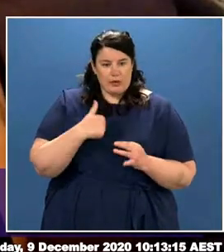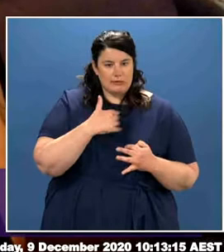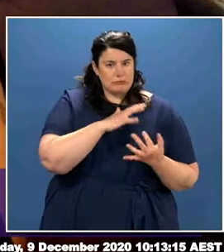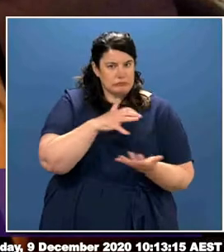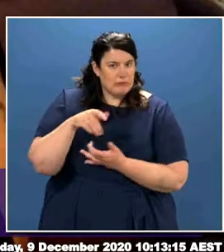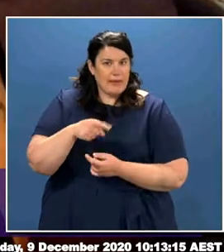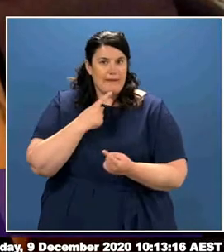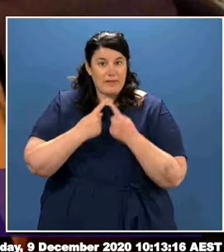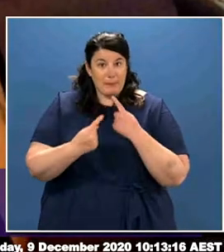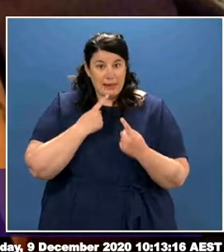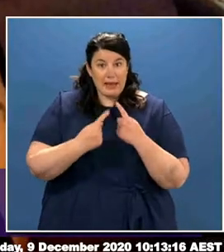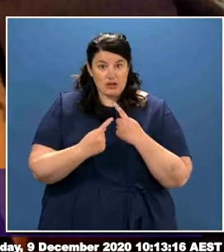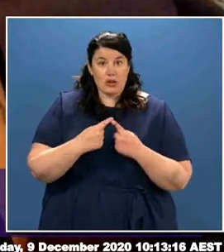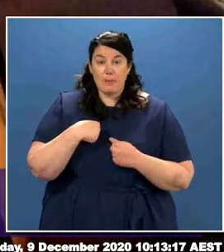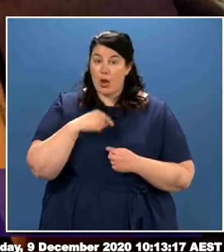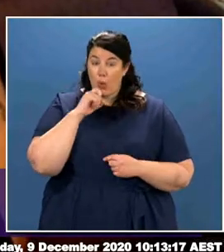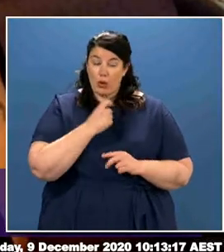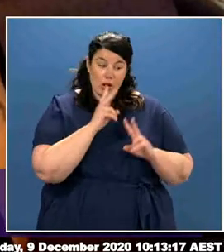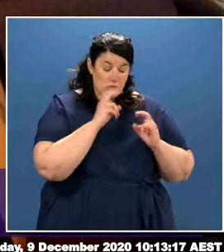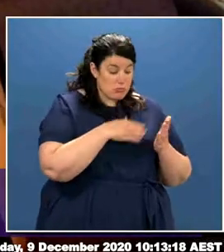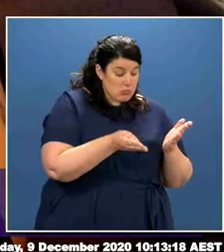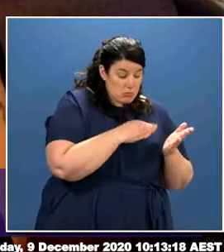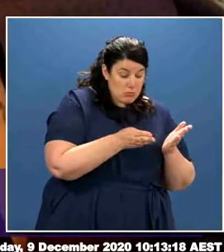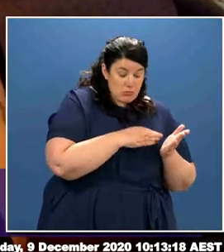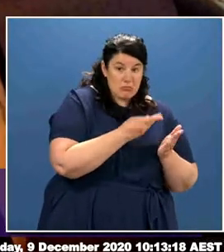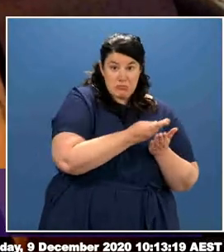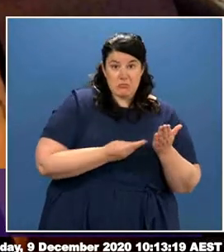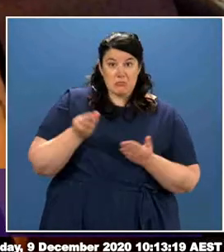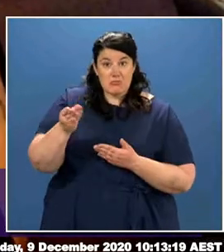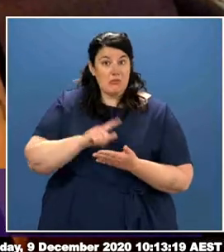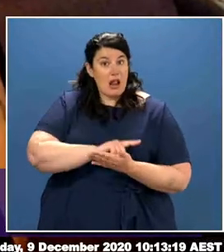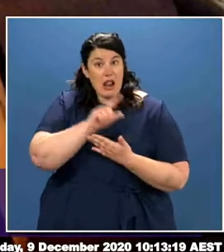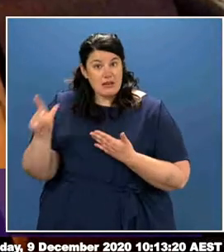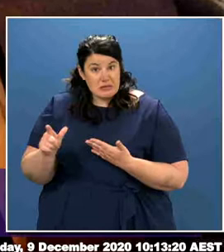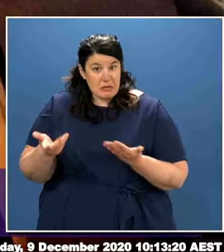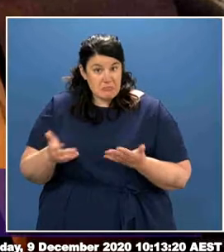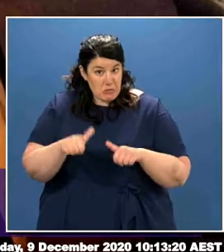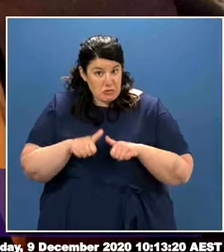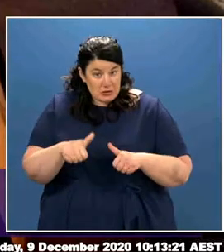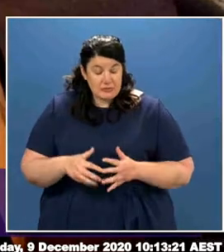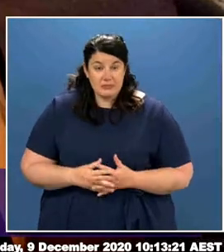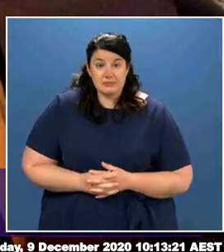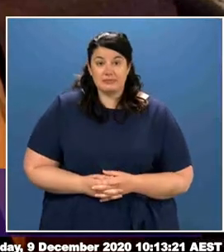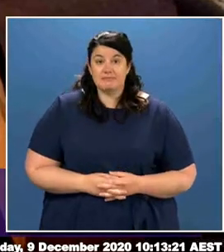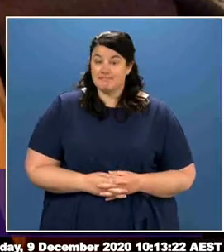but I can inquire to find out and perhaps provide that to you after the fact, if that's okay? Yes, sure.